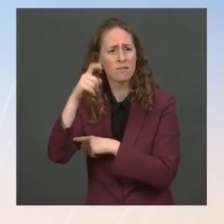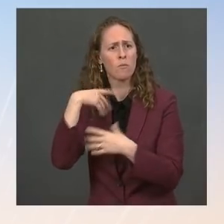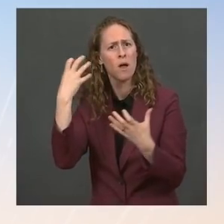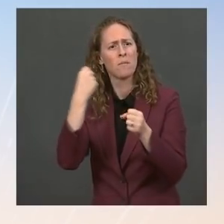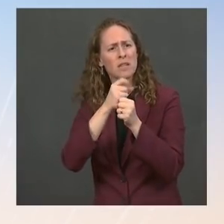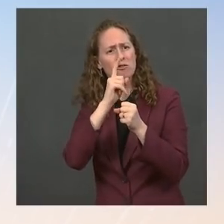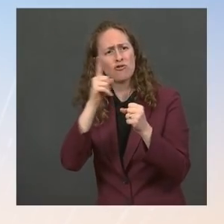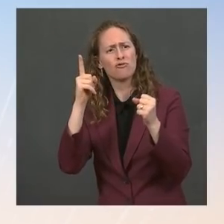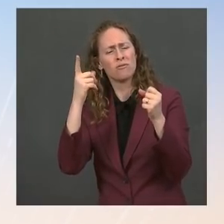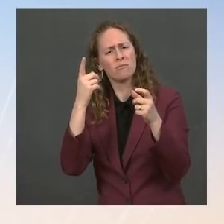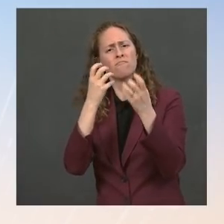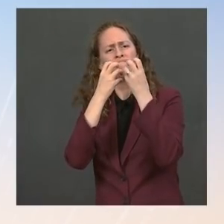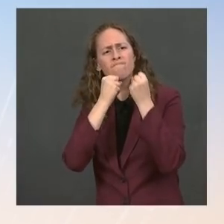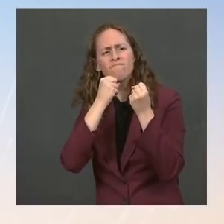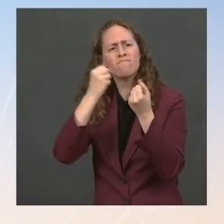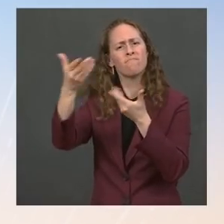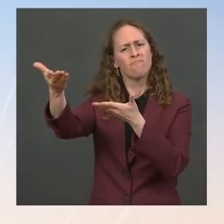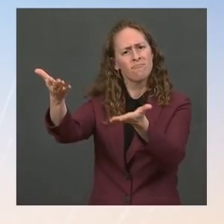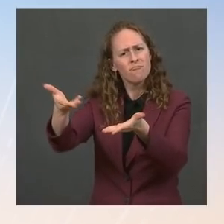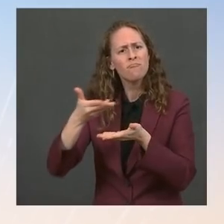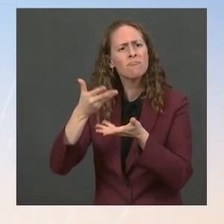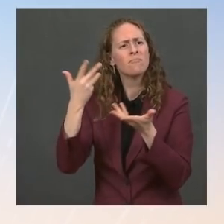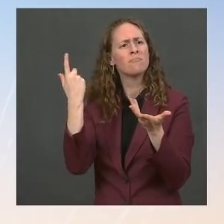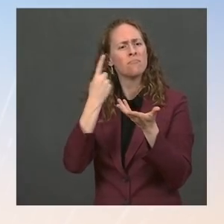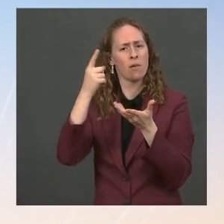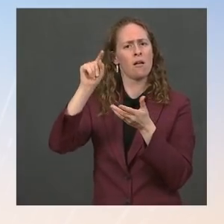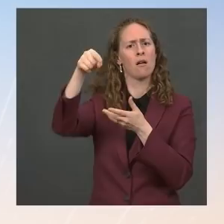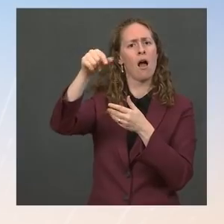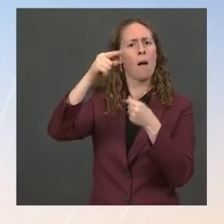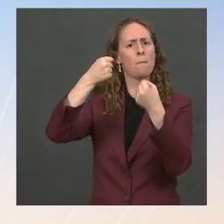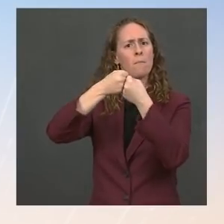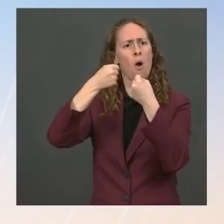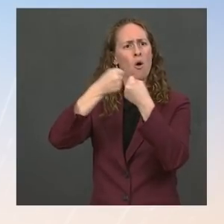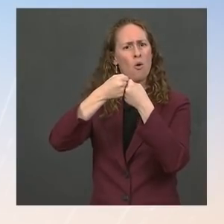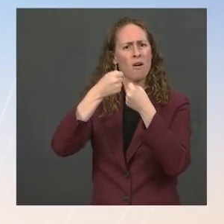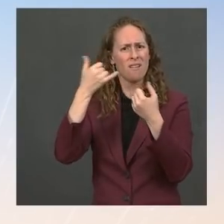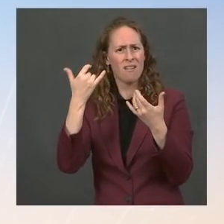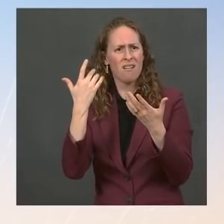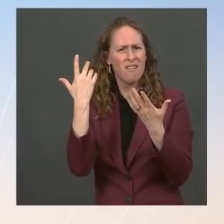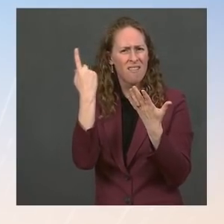when it comes to the Haitians at the border and overall. You're allowing Afghans to come in,